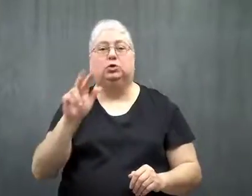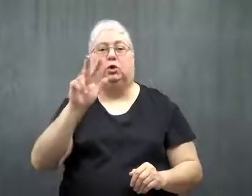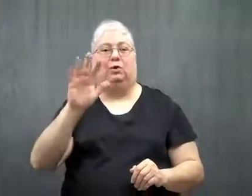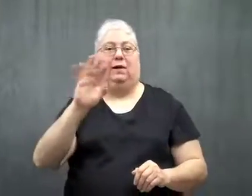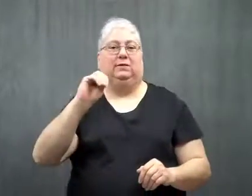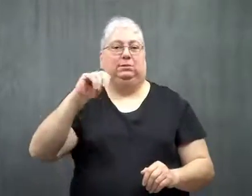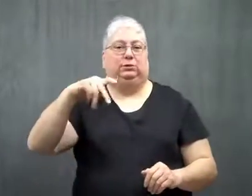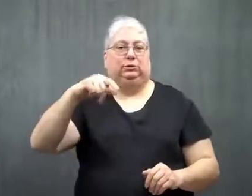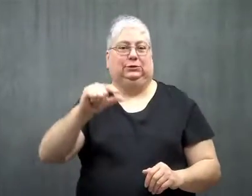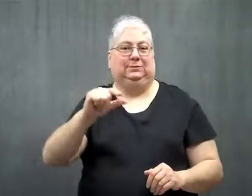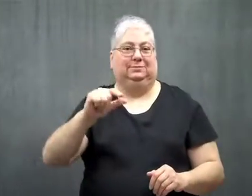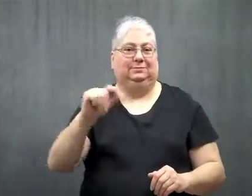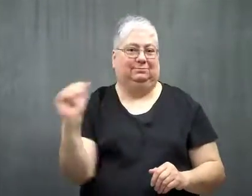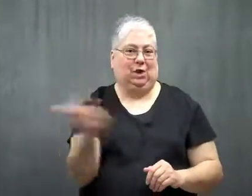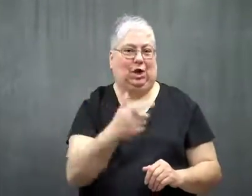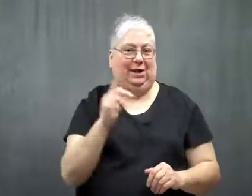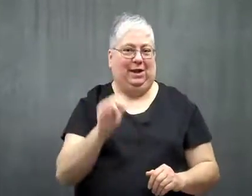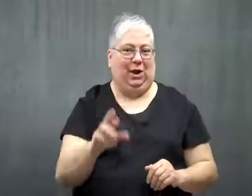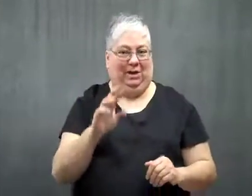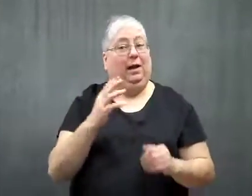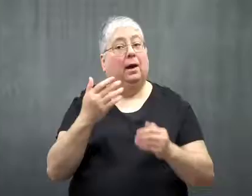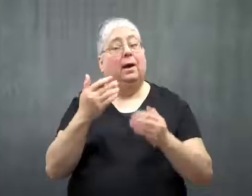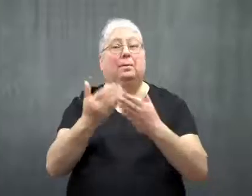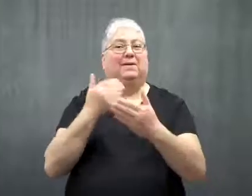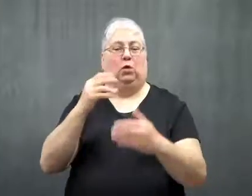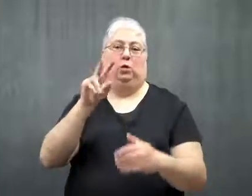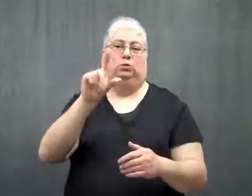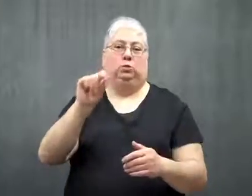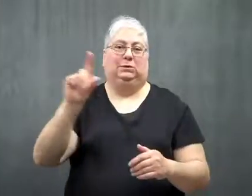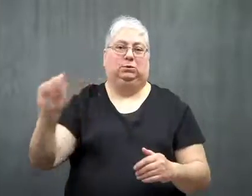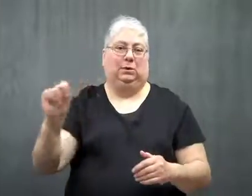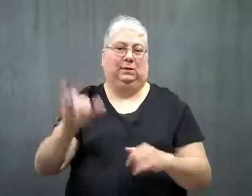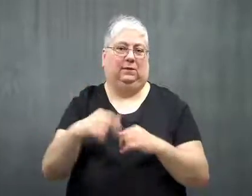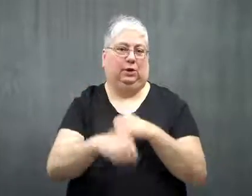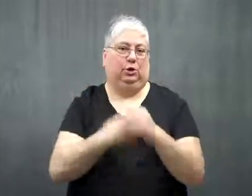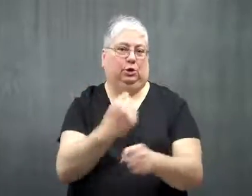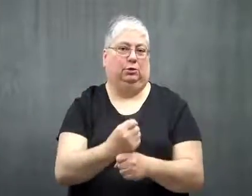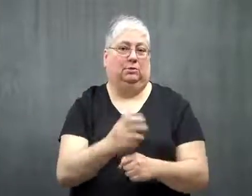The cars have to have an average rating of 35 mpg by the year 2020.